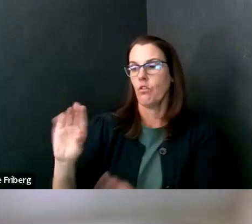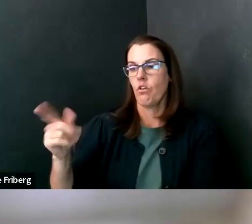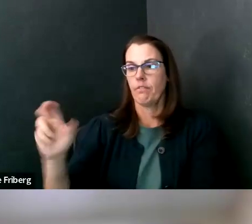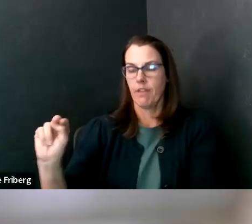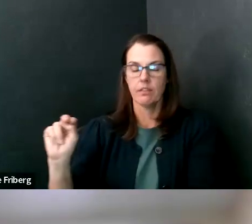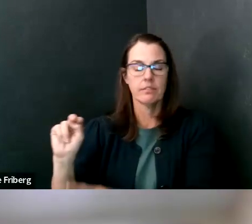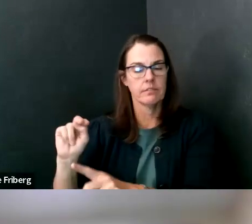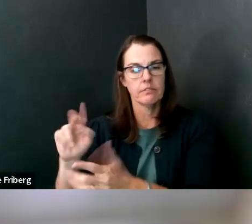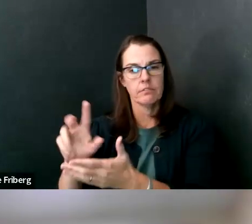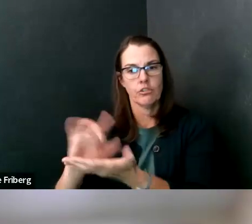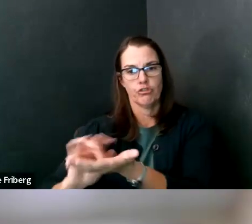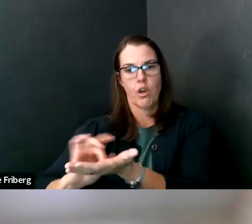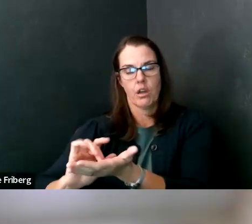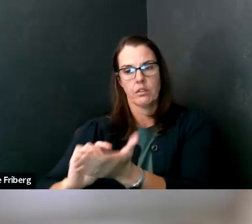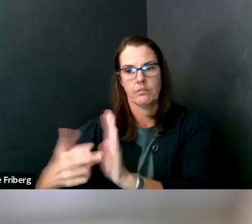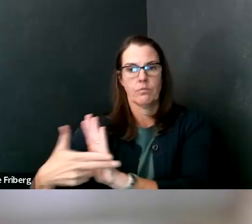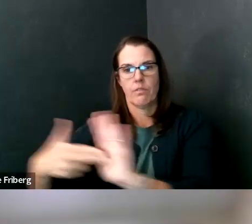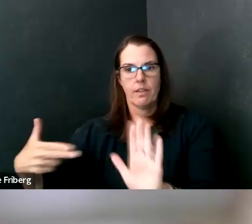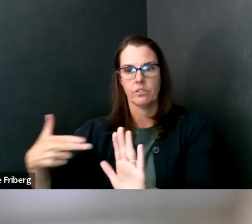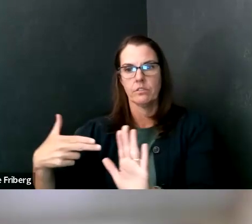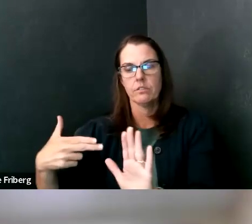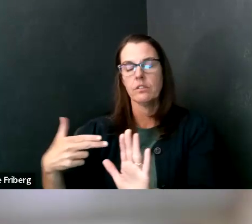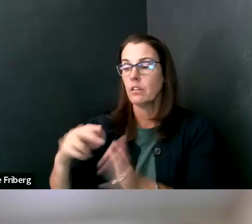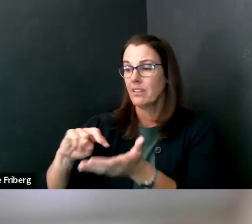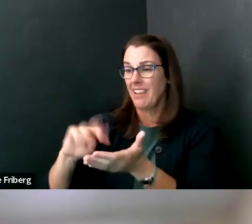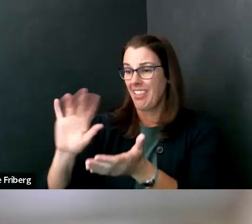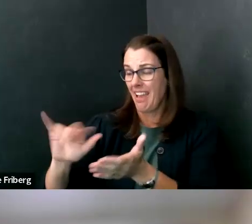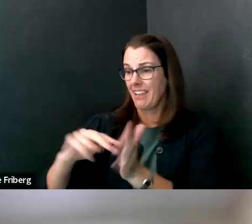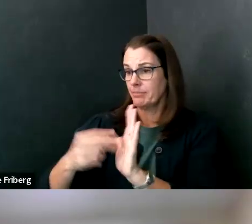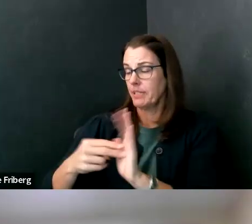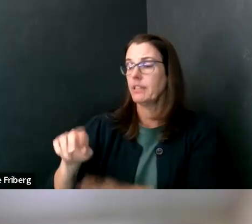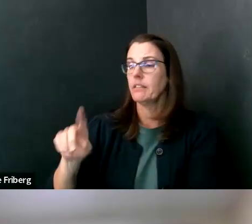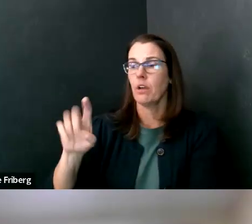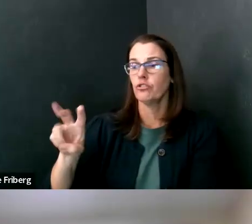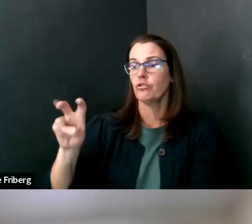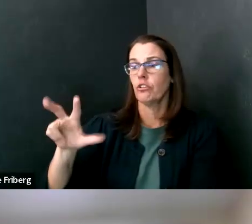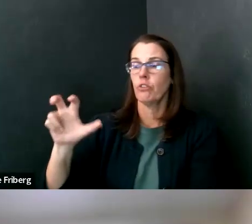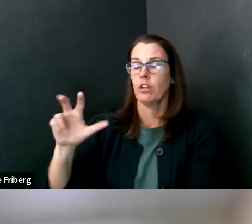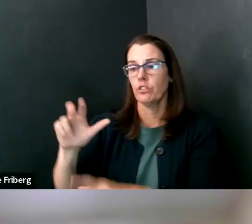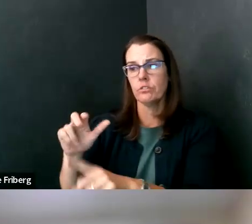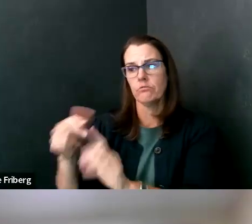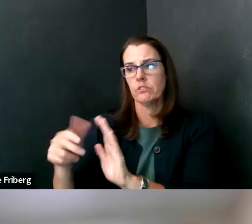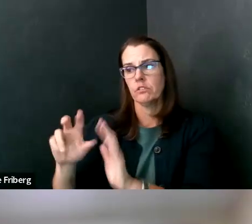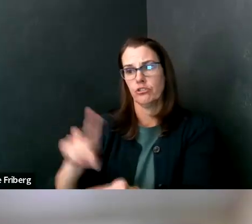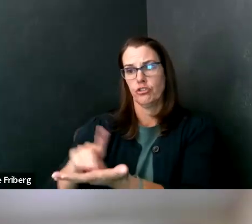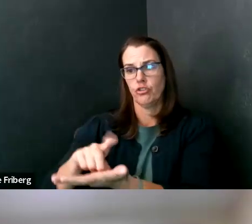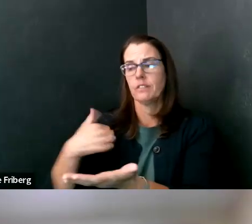to 564 distinct drugs, meaning hundreds of drugs carry multiple orphan indications. There are over